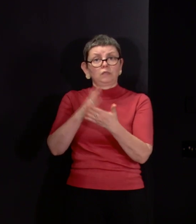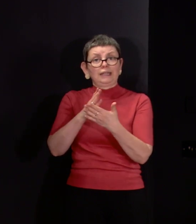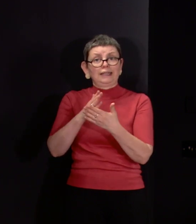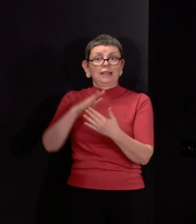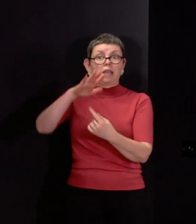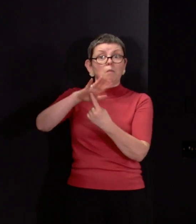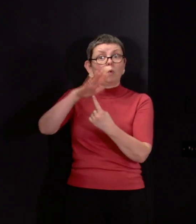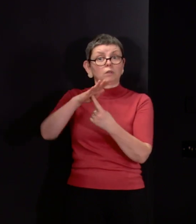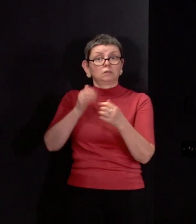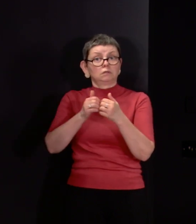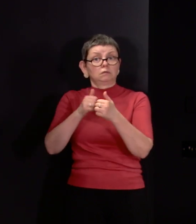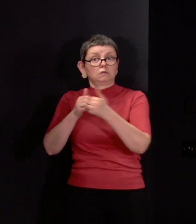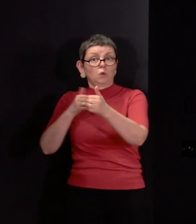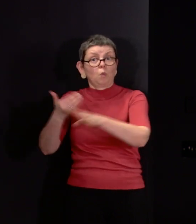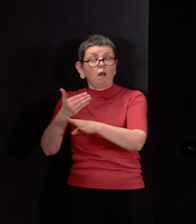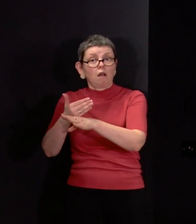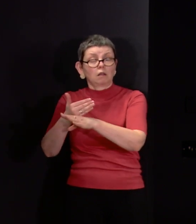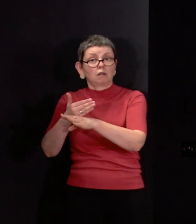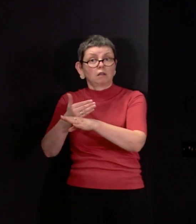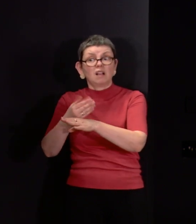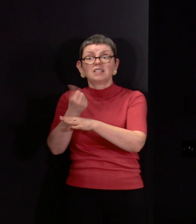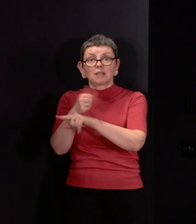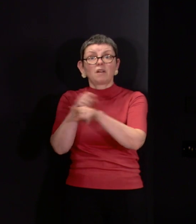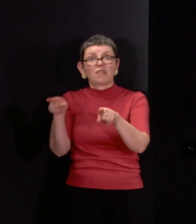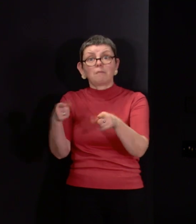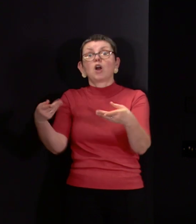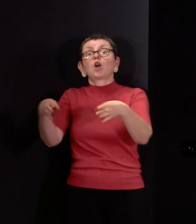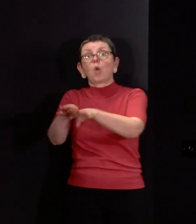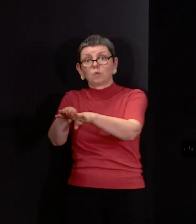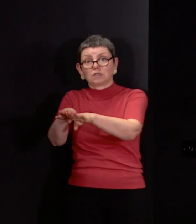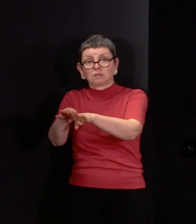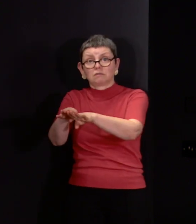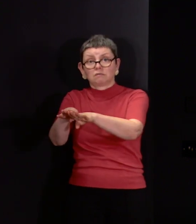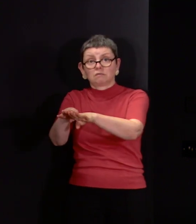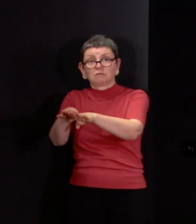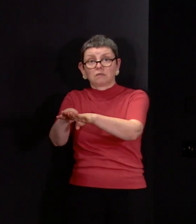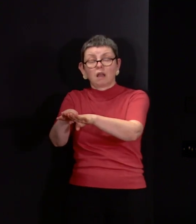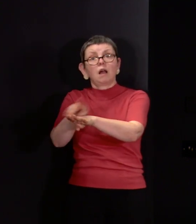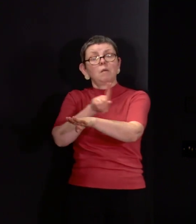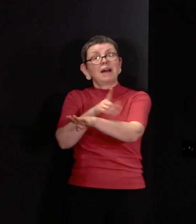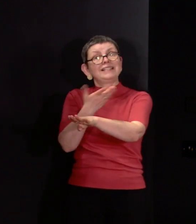interests, a number of them actually closed. So we've seen a number of businesses reopening,